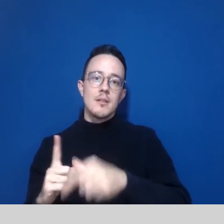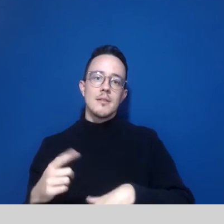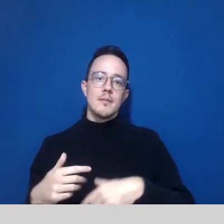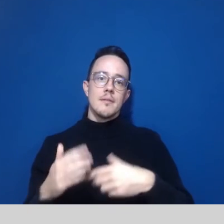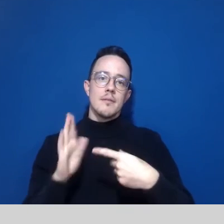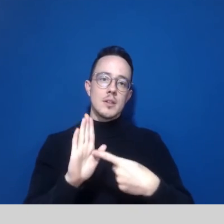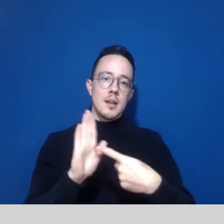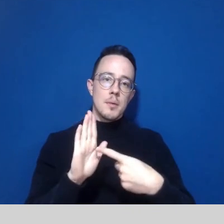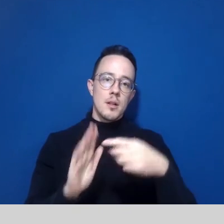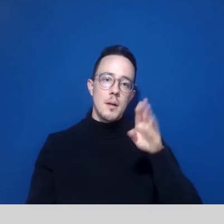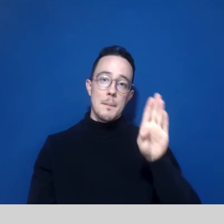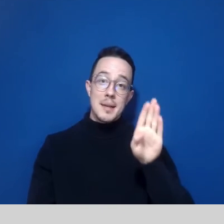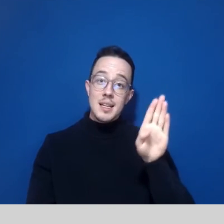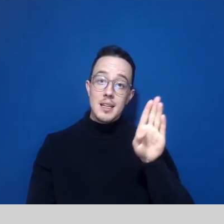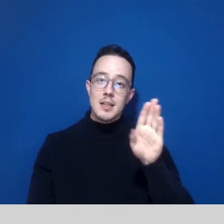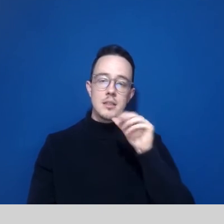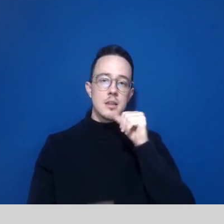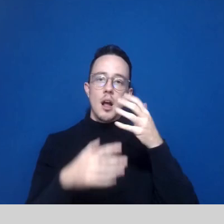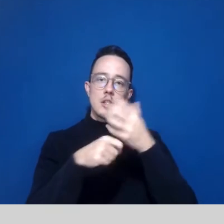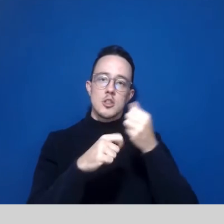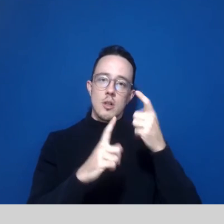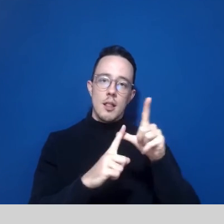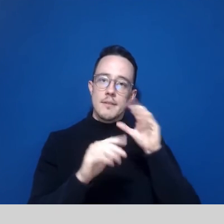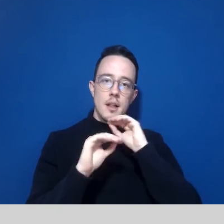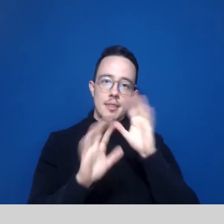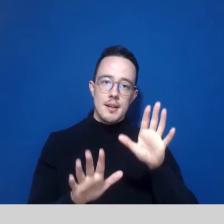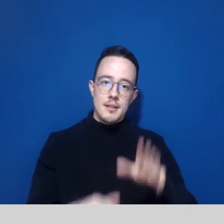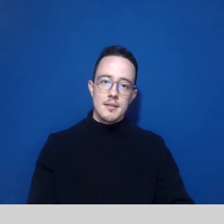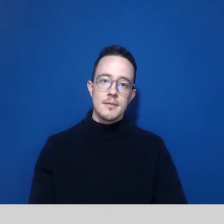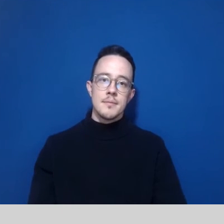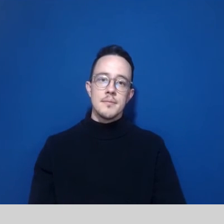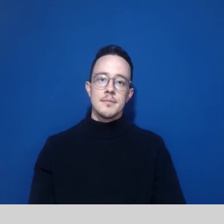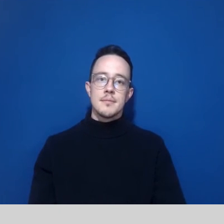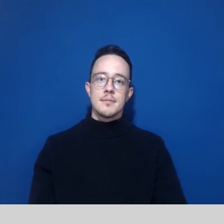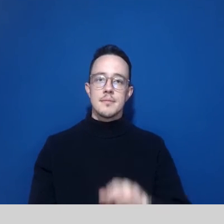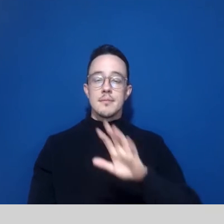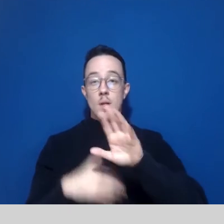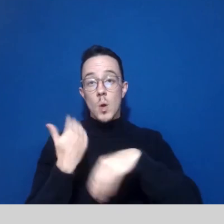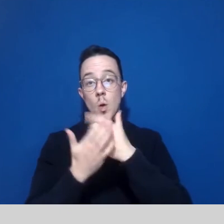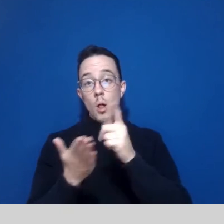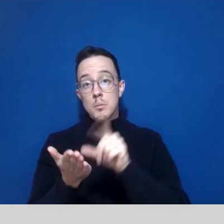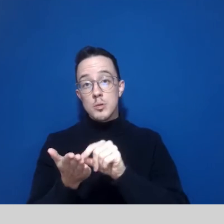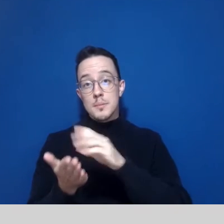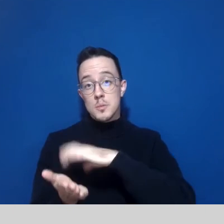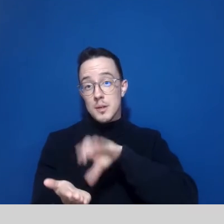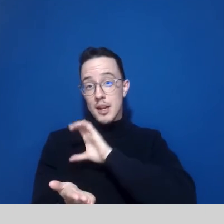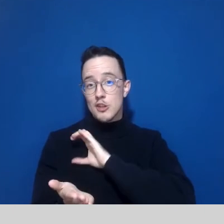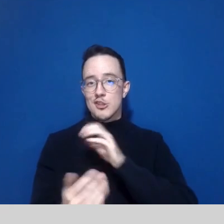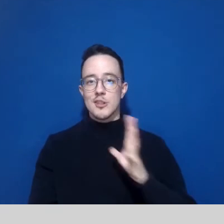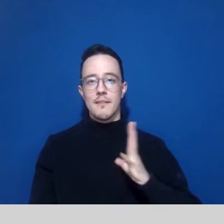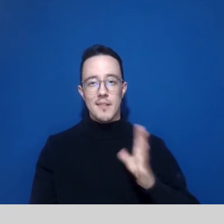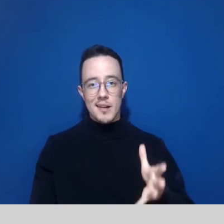So for example, B is not an abbreviation of anything and probably, printable characters are fine.